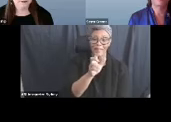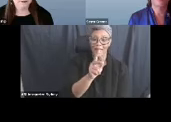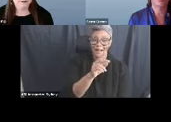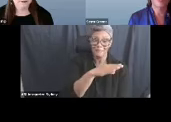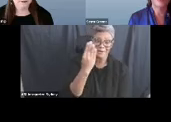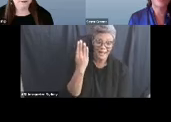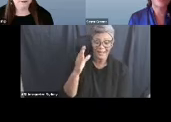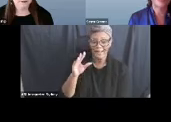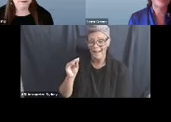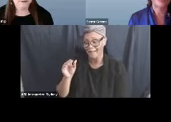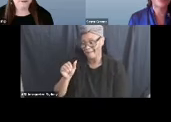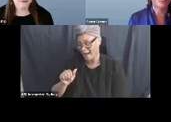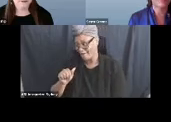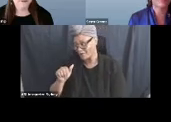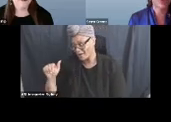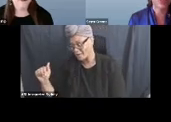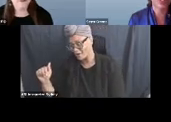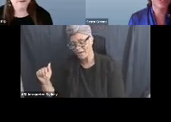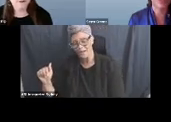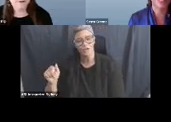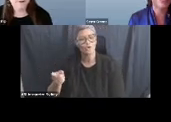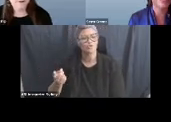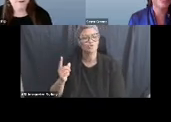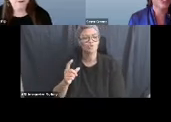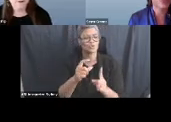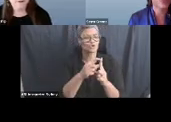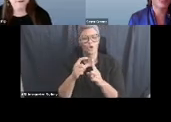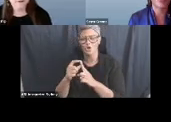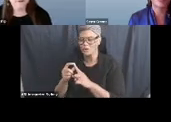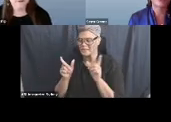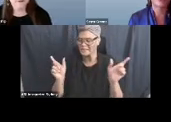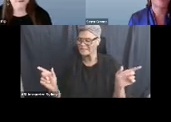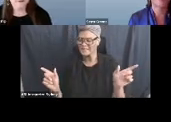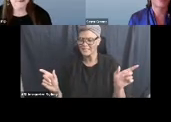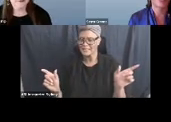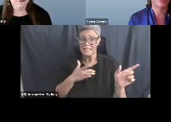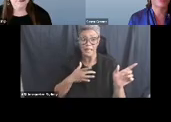for everyone and that identity is deeply personal. It's contextual and it's evolving.